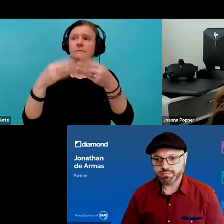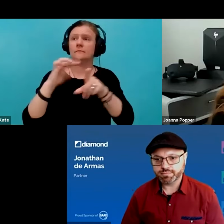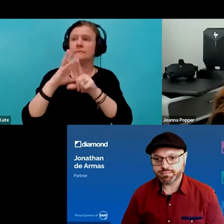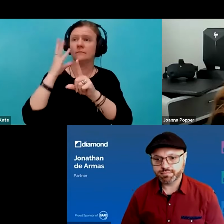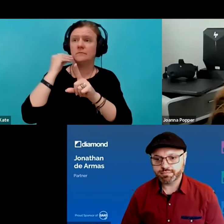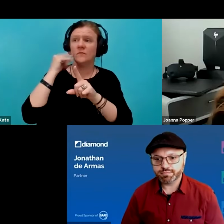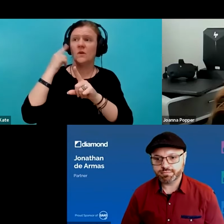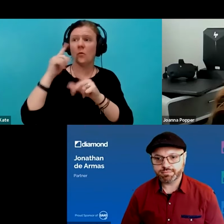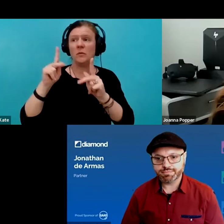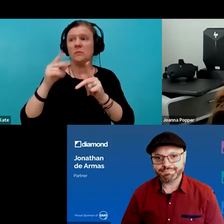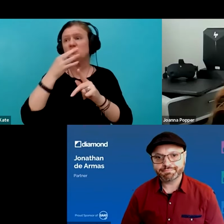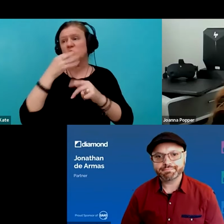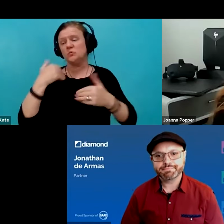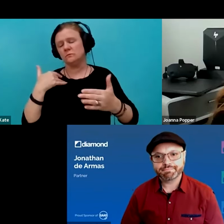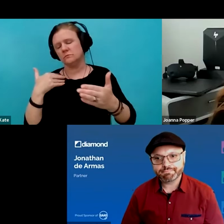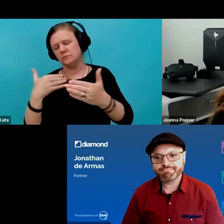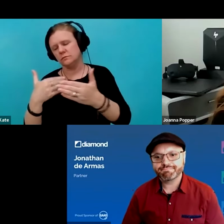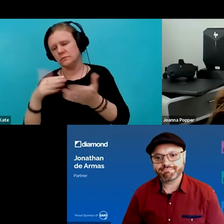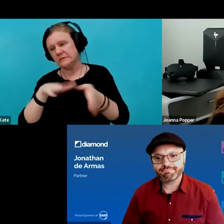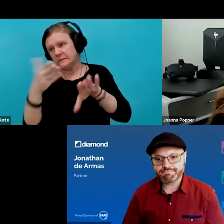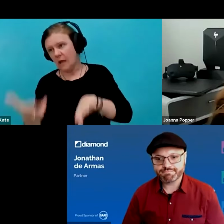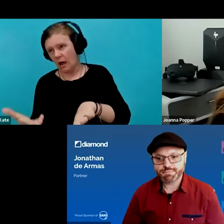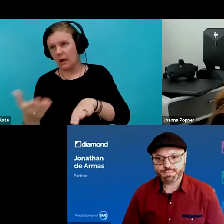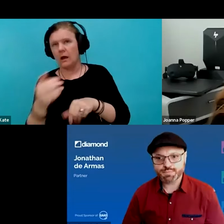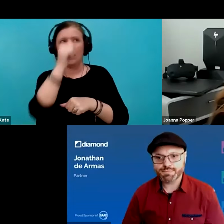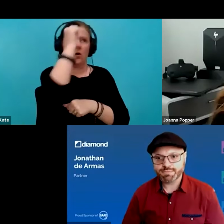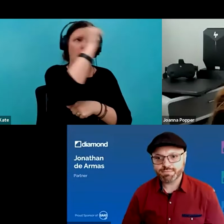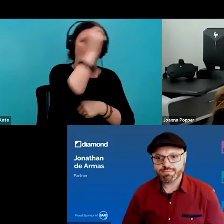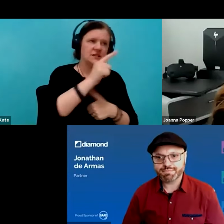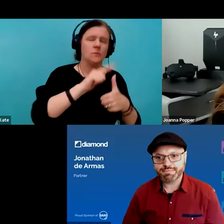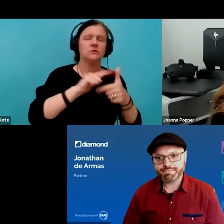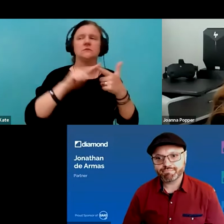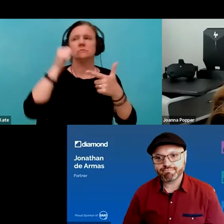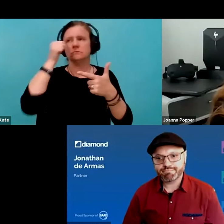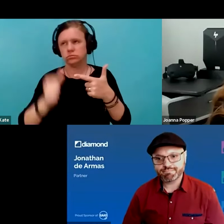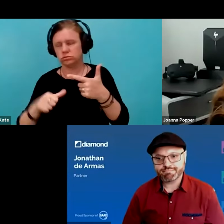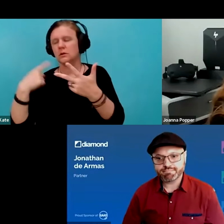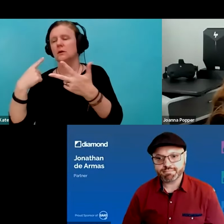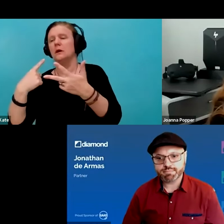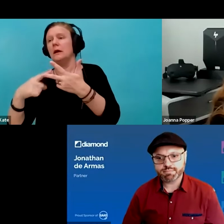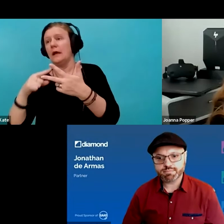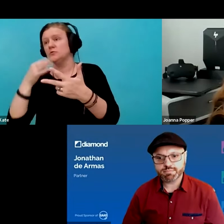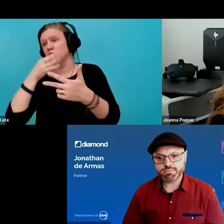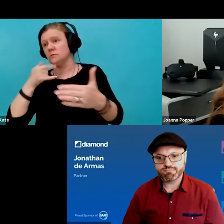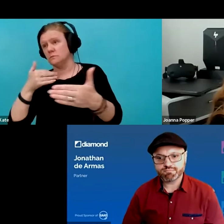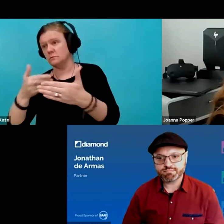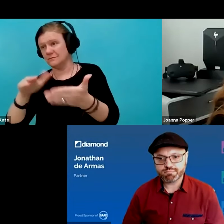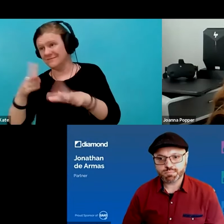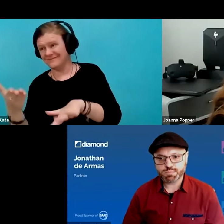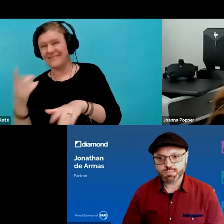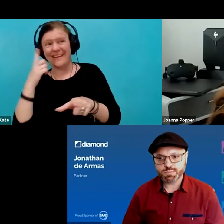In addition to Alzheimer's and macular degeneration and I think they're training